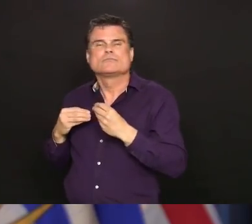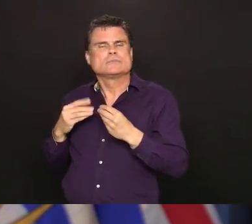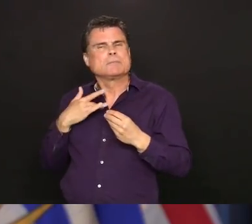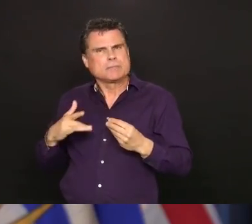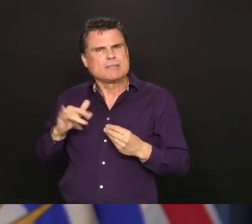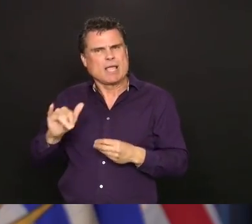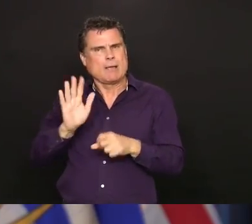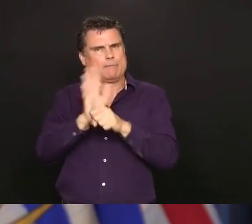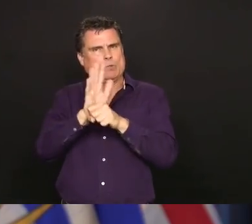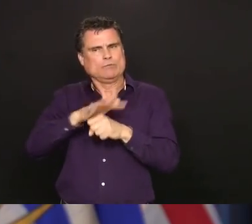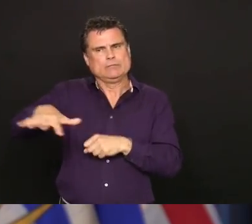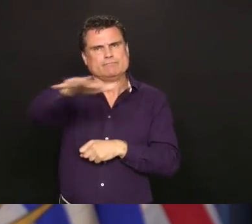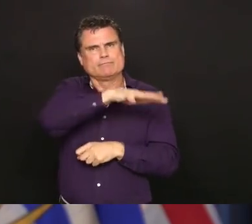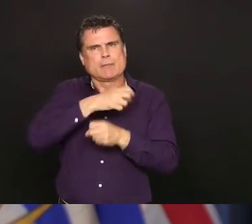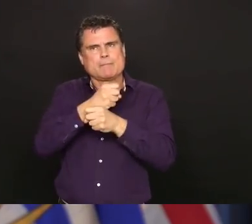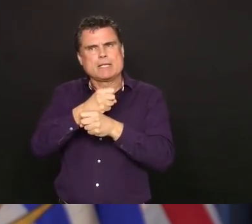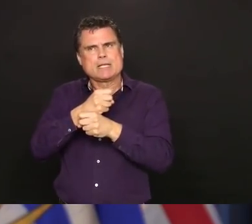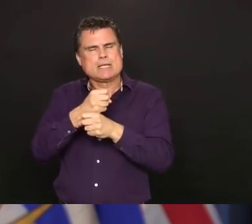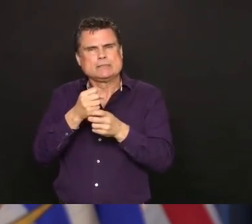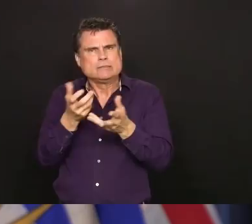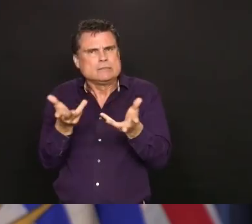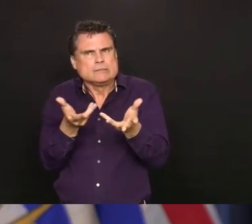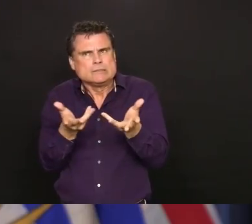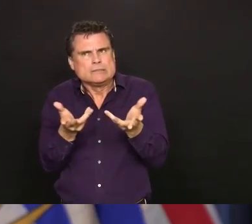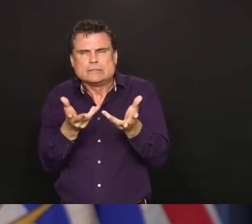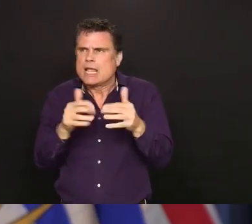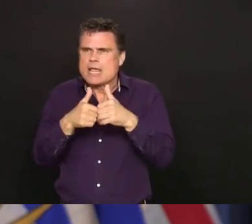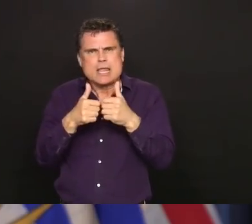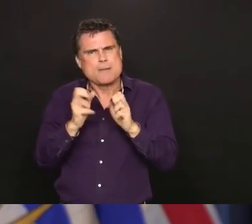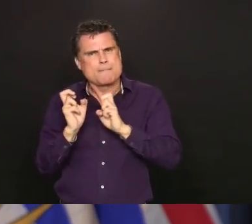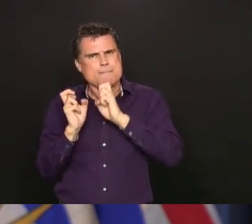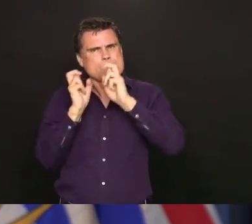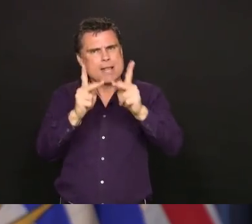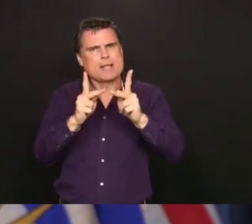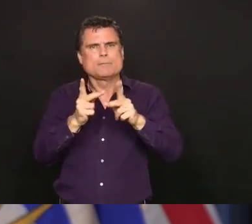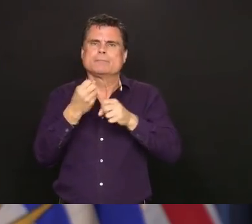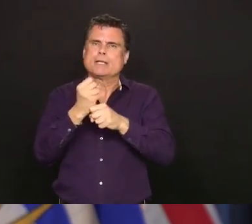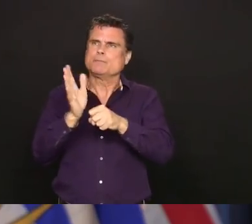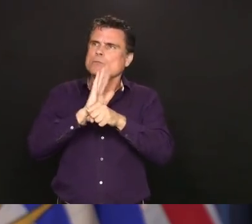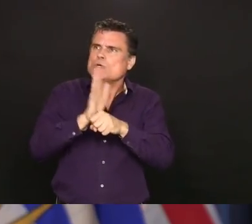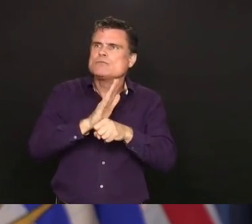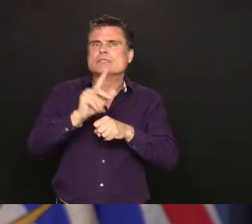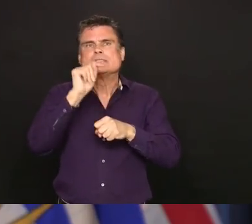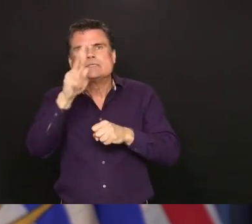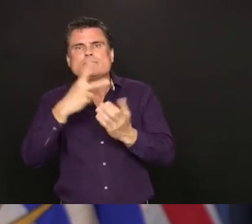industries. What I'm saying is there needs to be guidance that we are putting